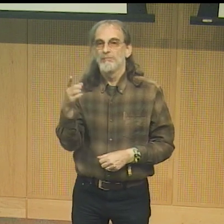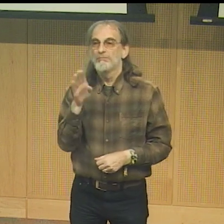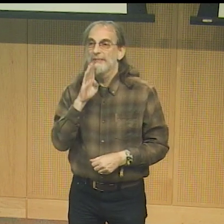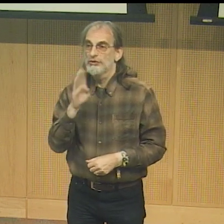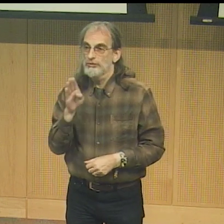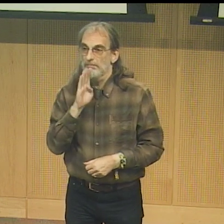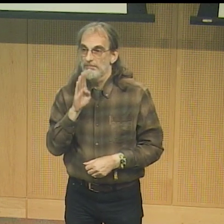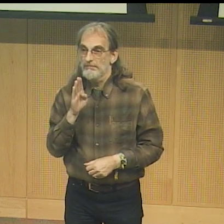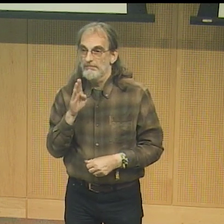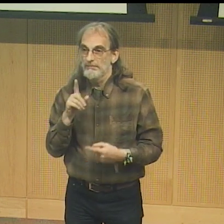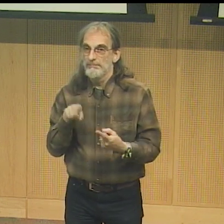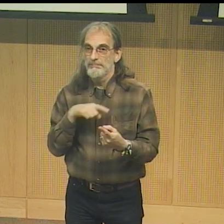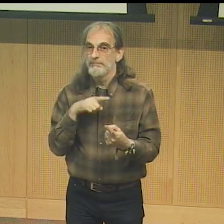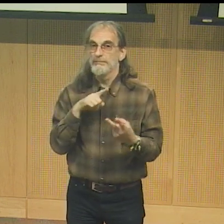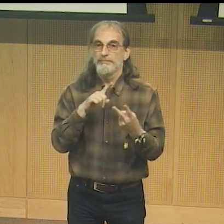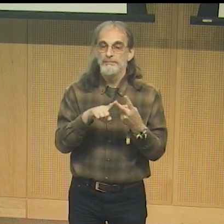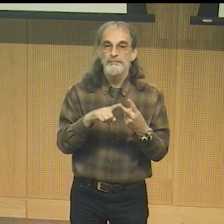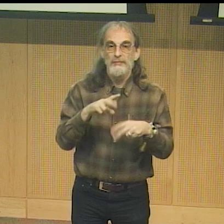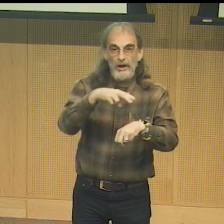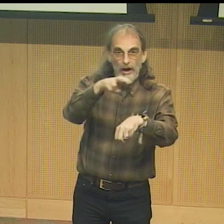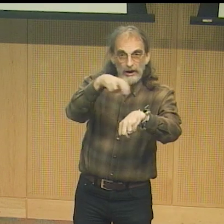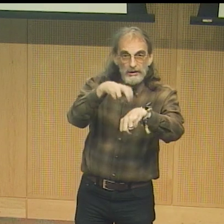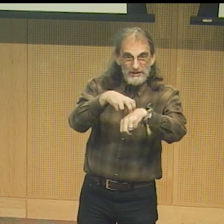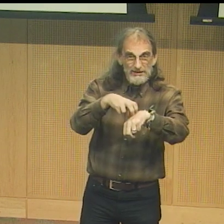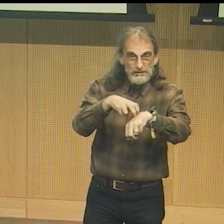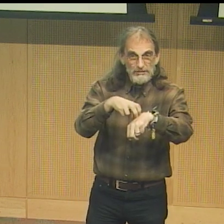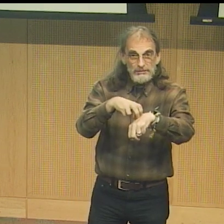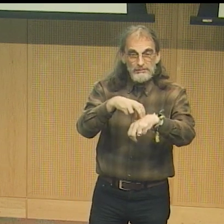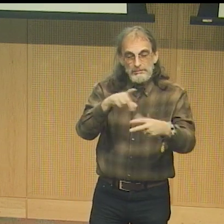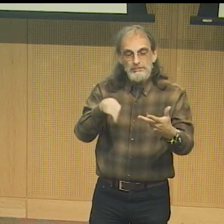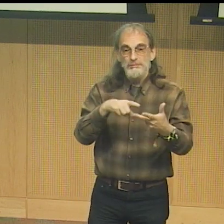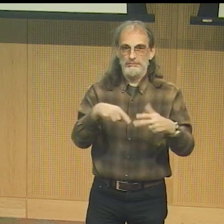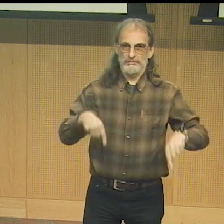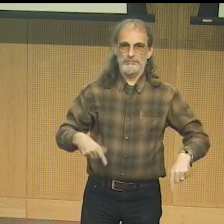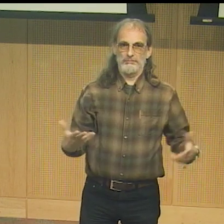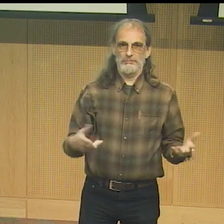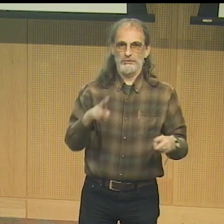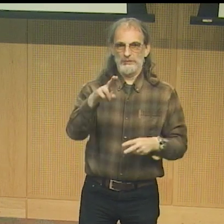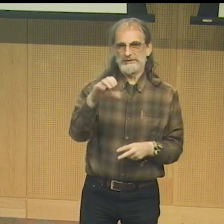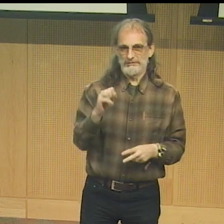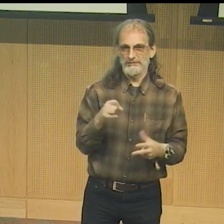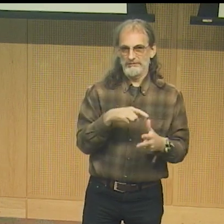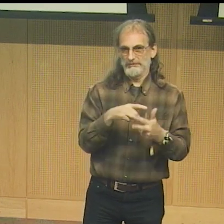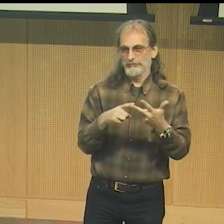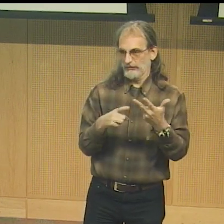one being Belgium, Ireland, and thirdly here in the United States.